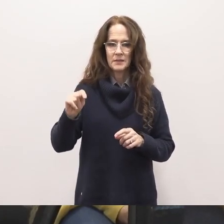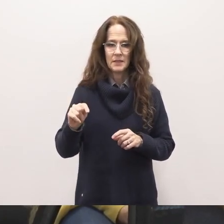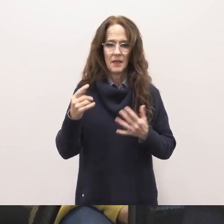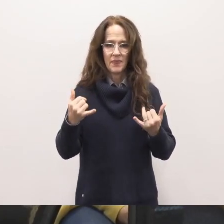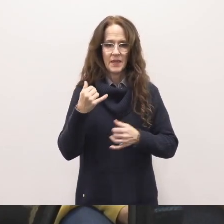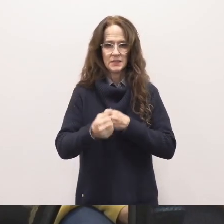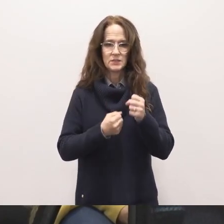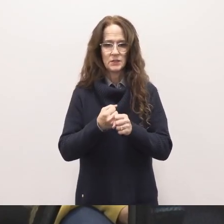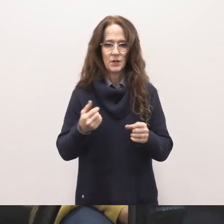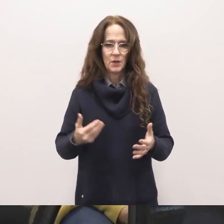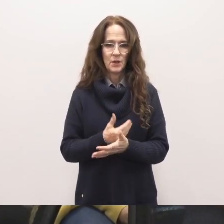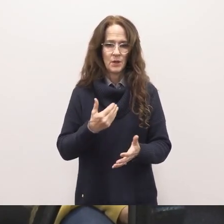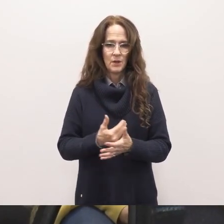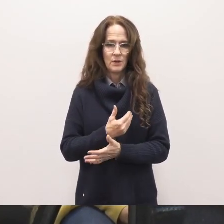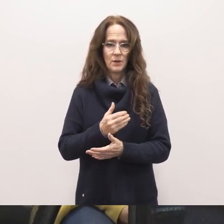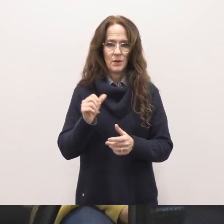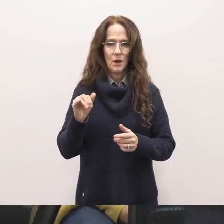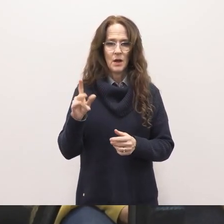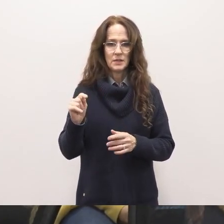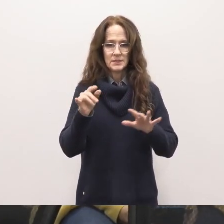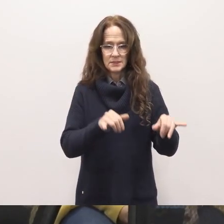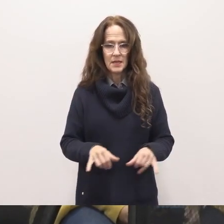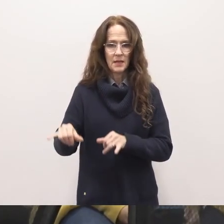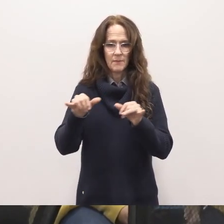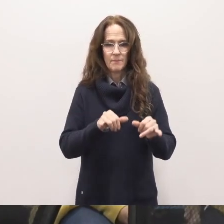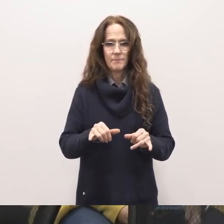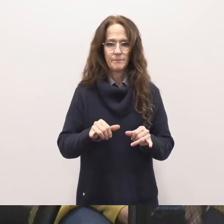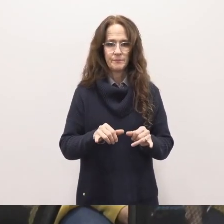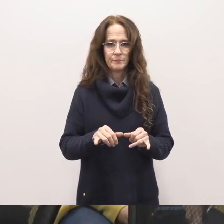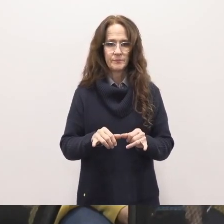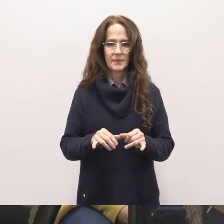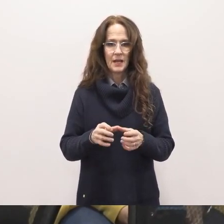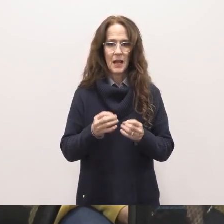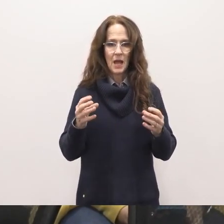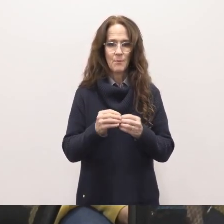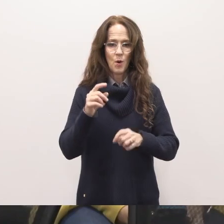we had a new audit standard... We had to spend a lot more time on the IT side.